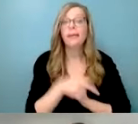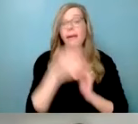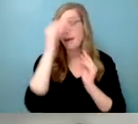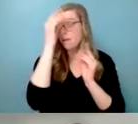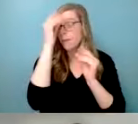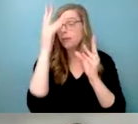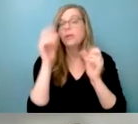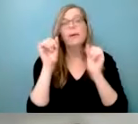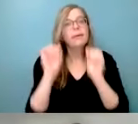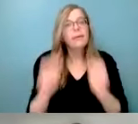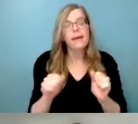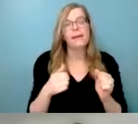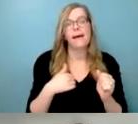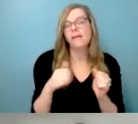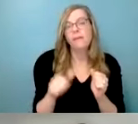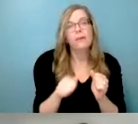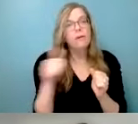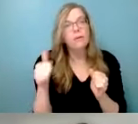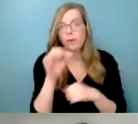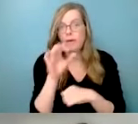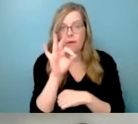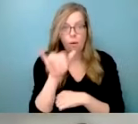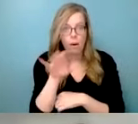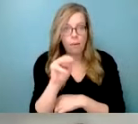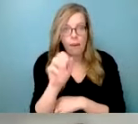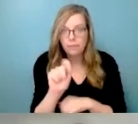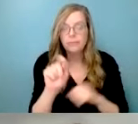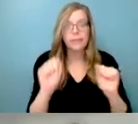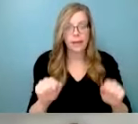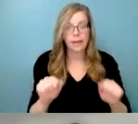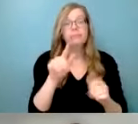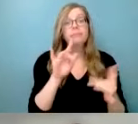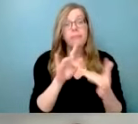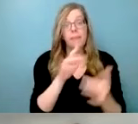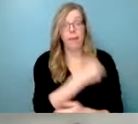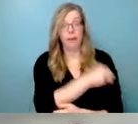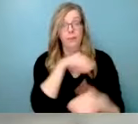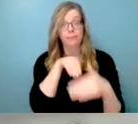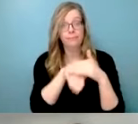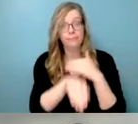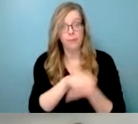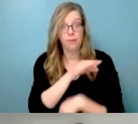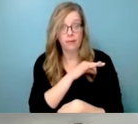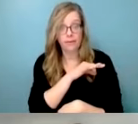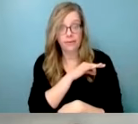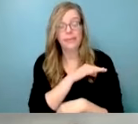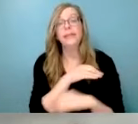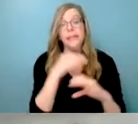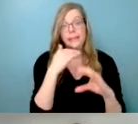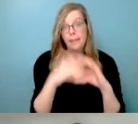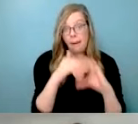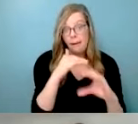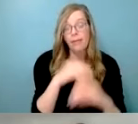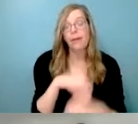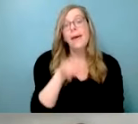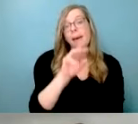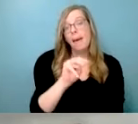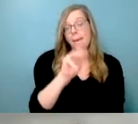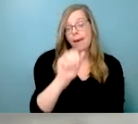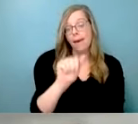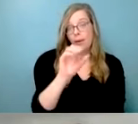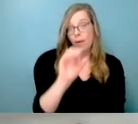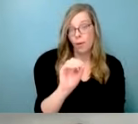formats on request please contact the manitoba accessibility office by email at m-a-o-g-o-b